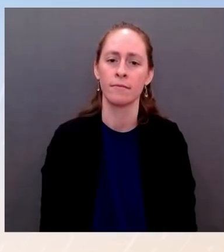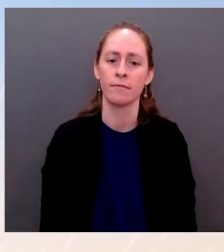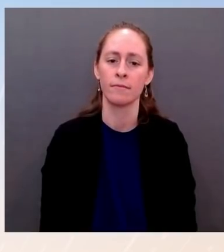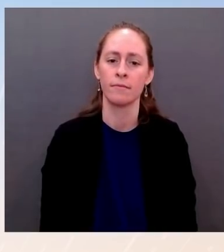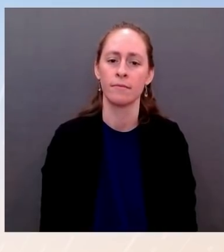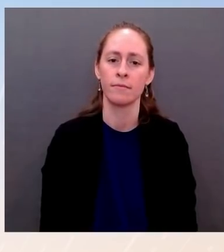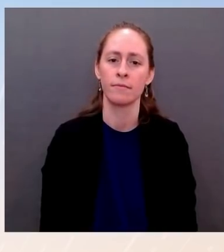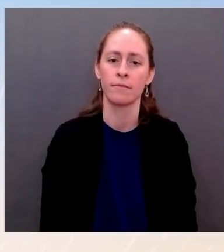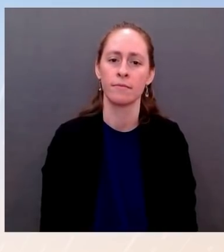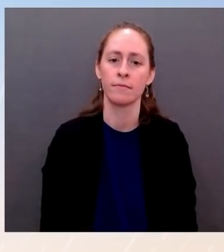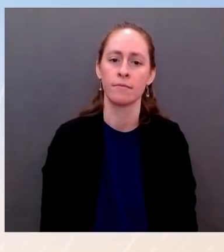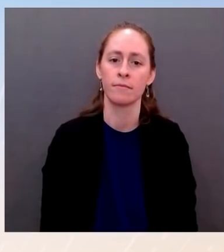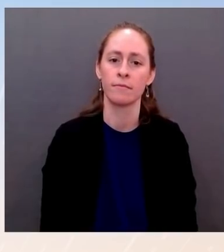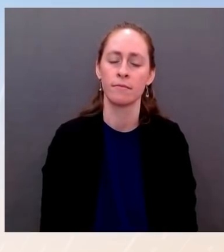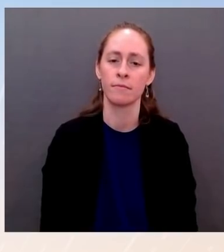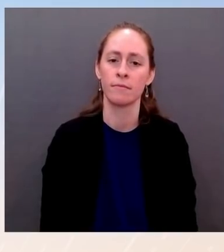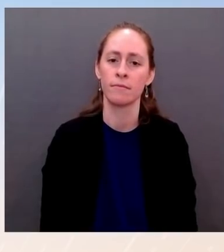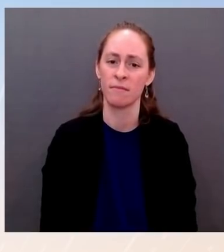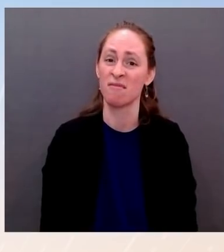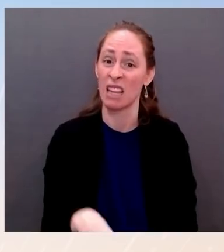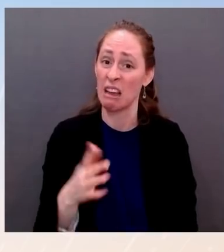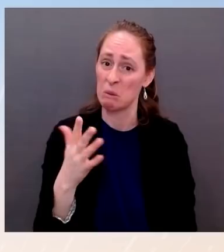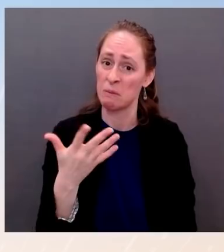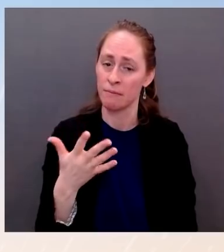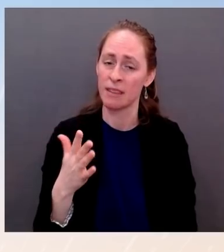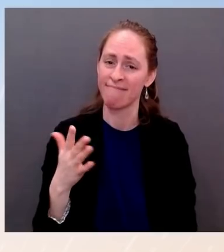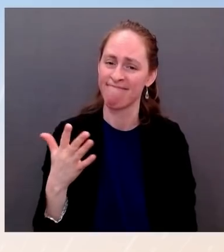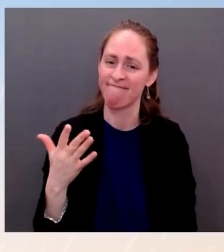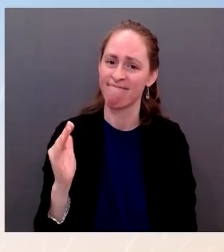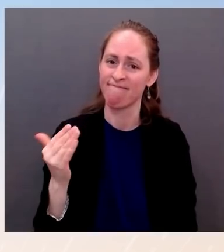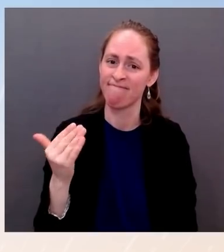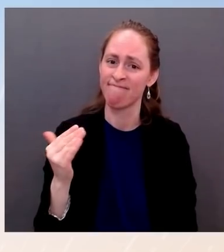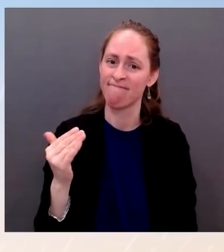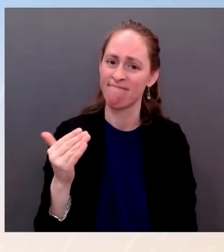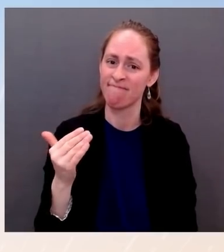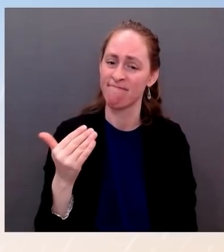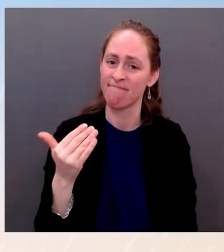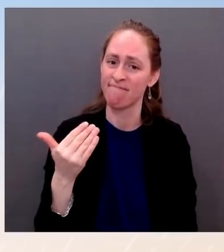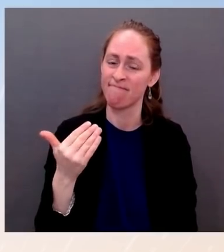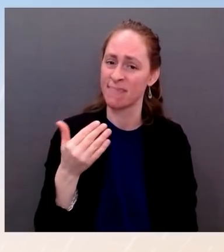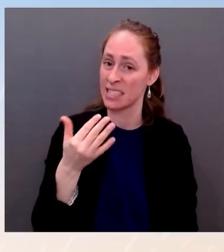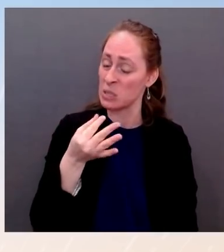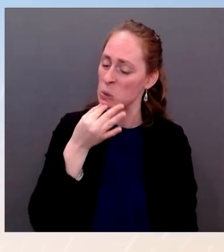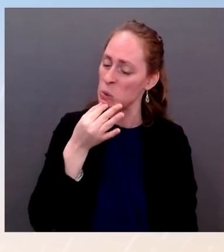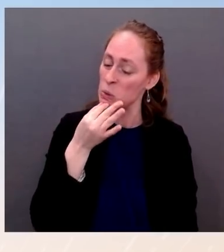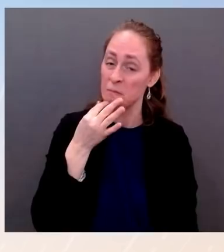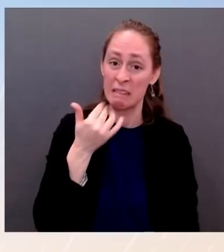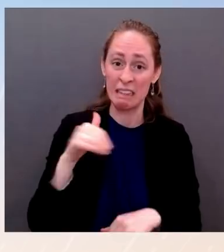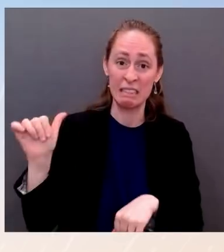even before the end of the Olympics. The Press: In the warning that you just delivered to Americans who are in Ukraine, saying that they should get out now while they still can,